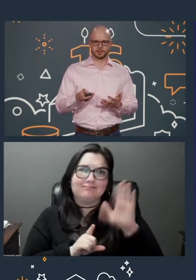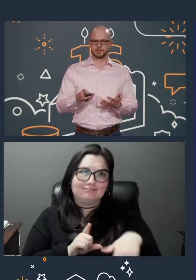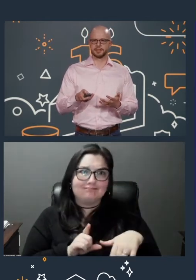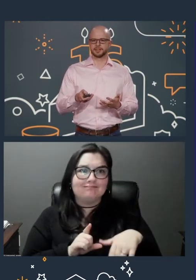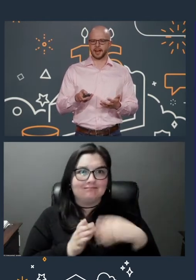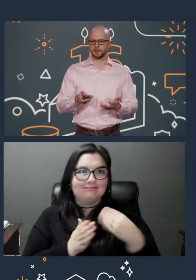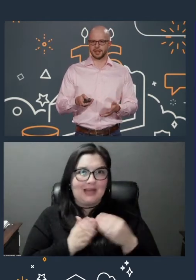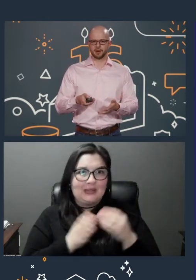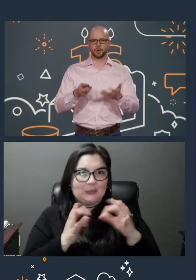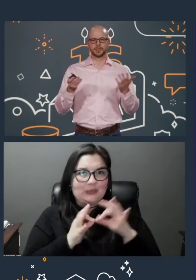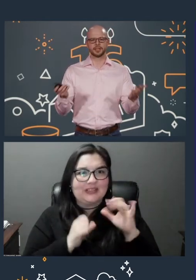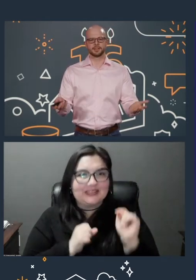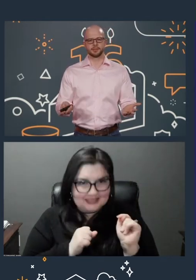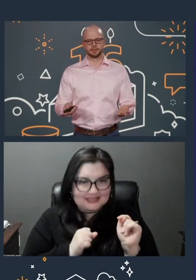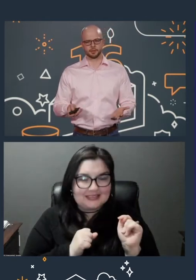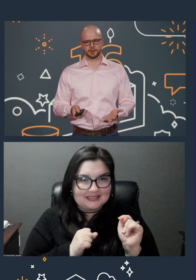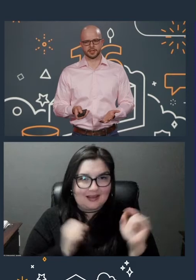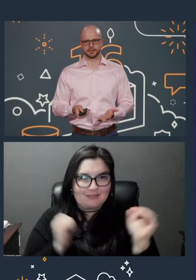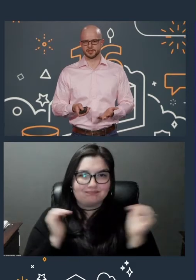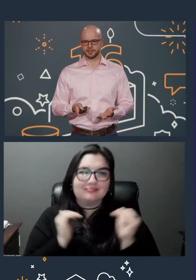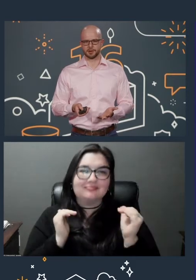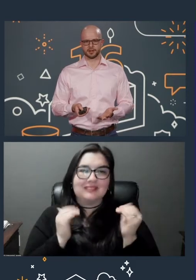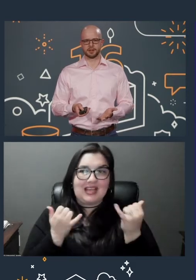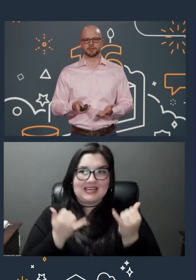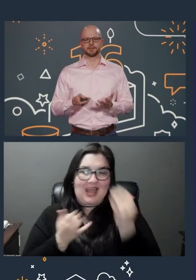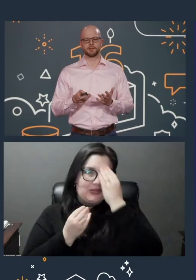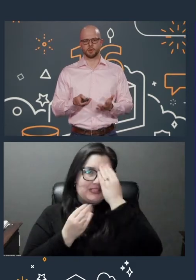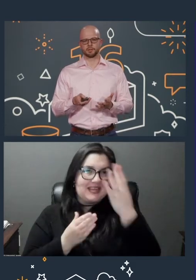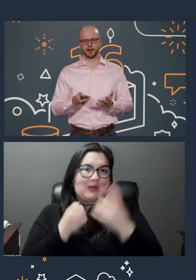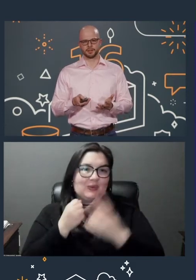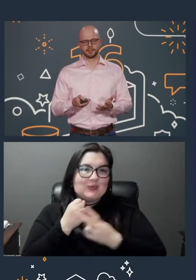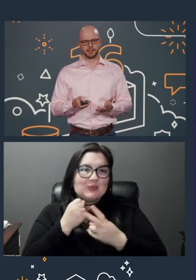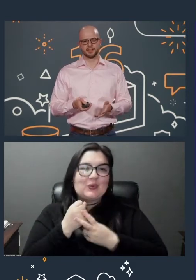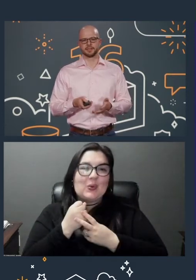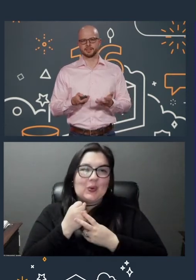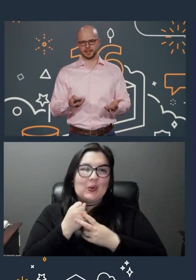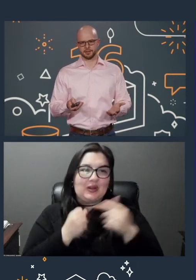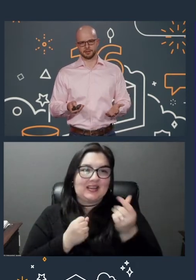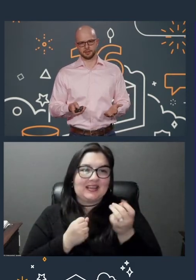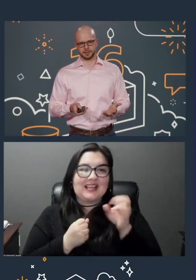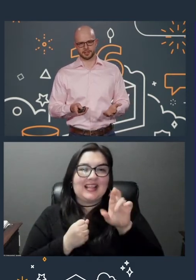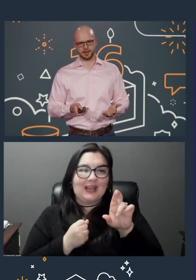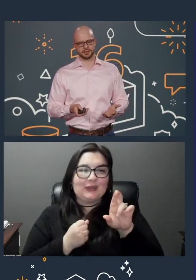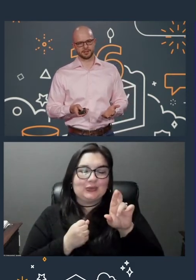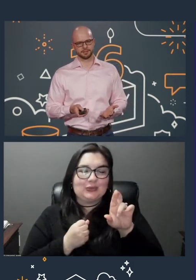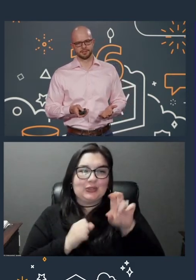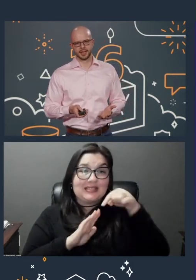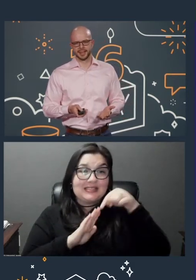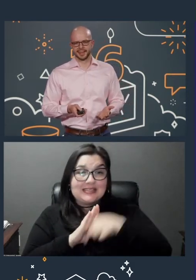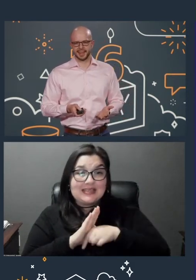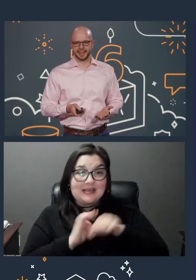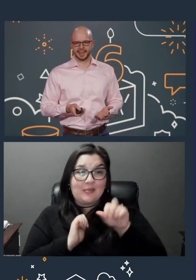which means now data only needs to be stored in Glacier Deep Archive for four months to save on storage costs.